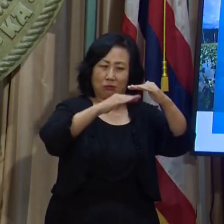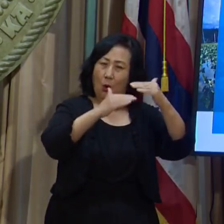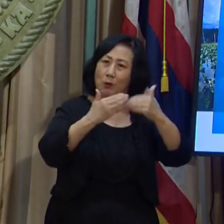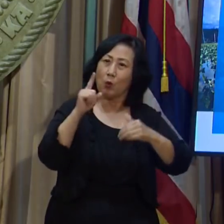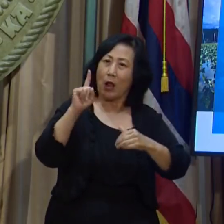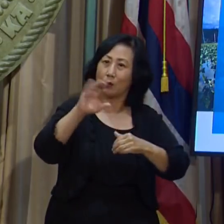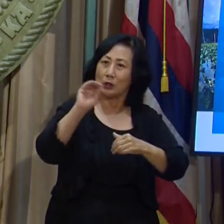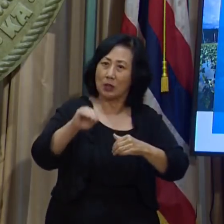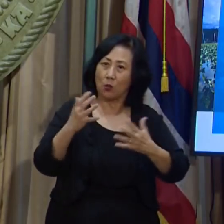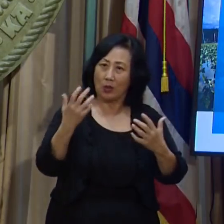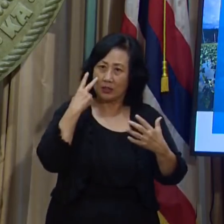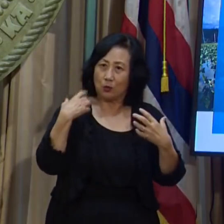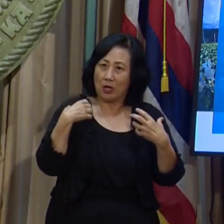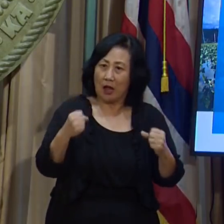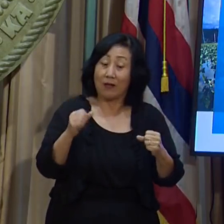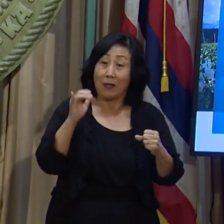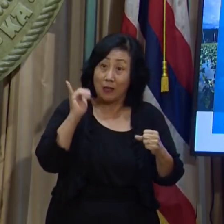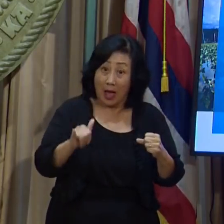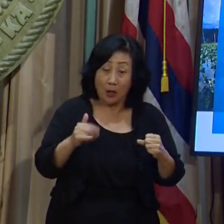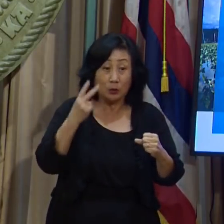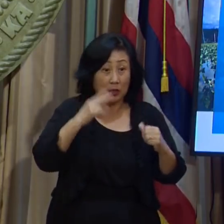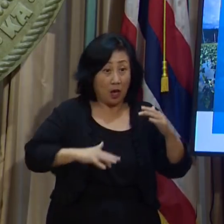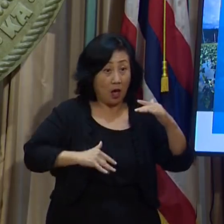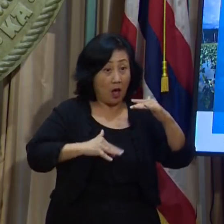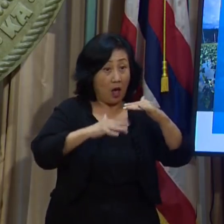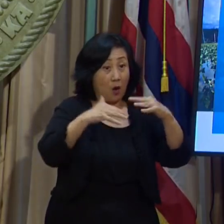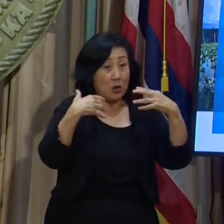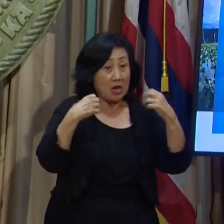IT IS A TREND WE WANT TO HAVE.